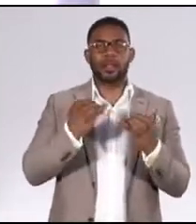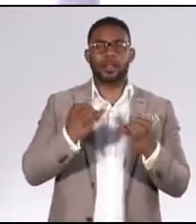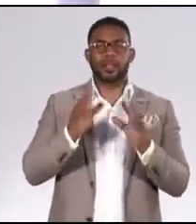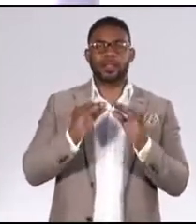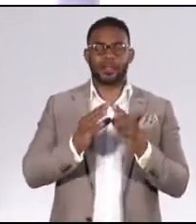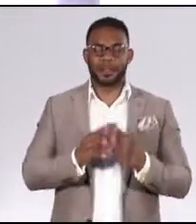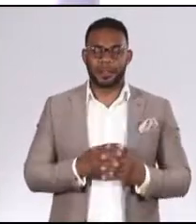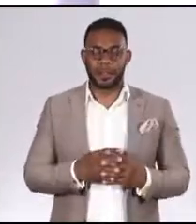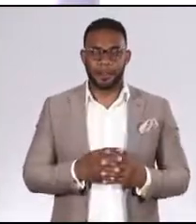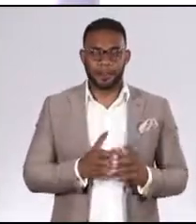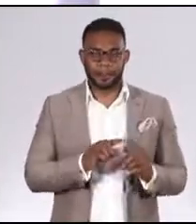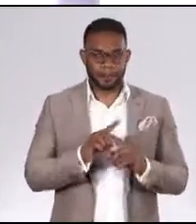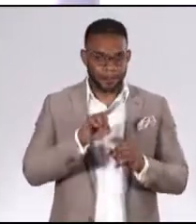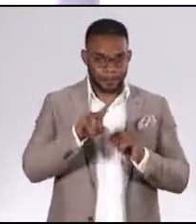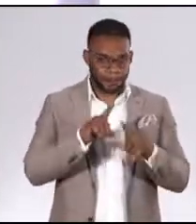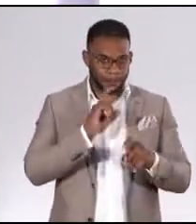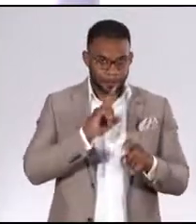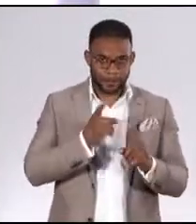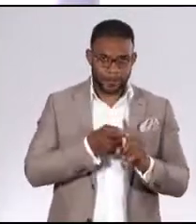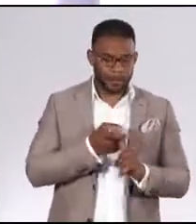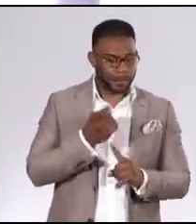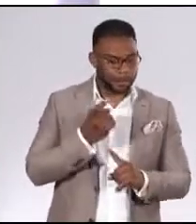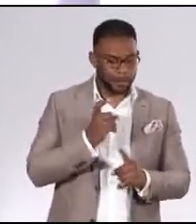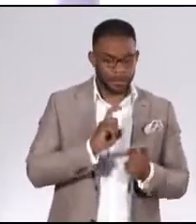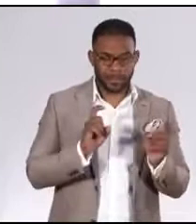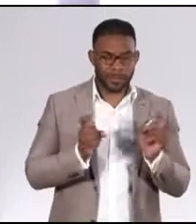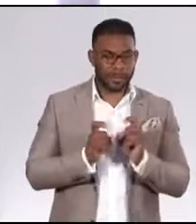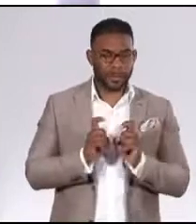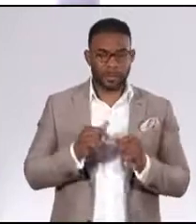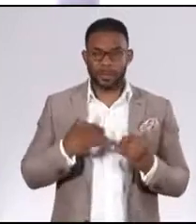As the questions will automatically change as we move throughout the day.